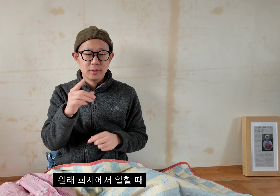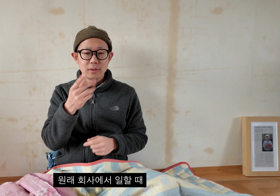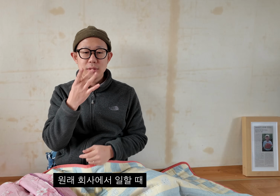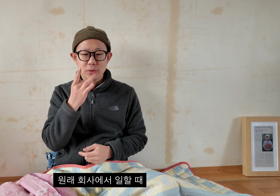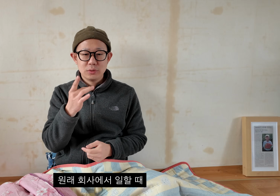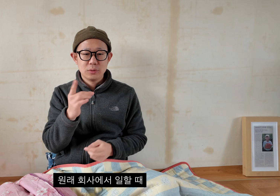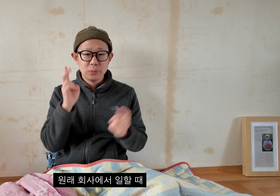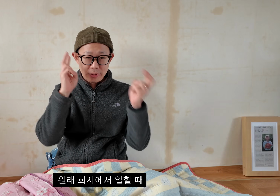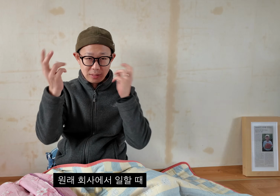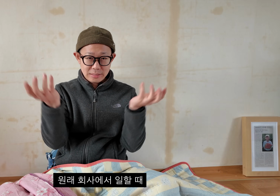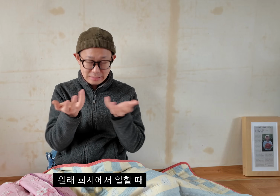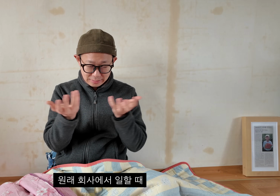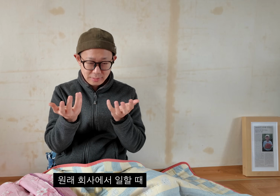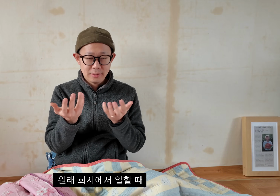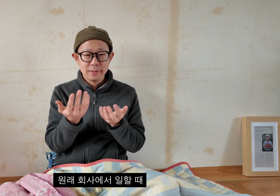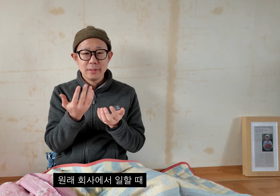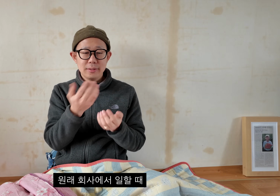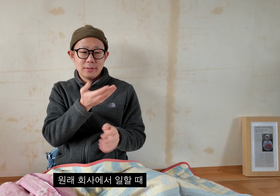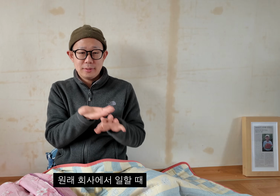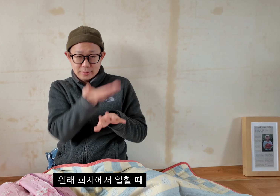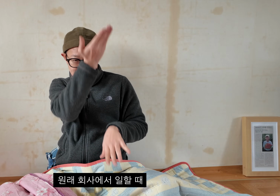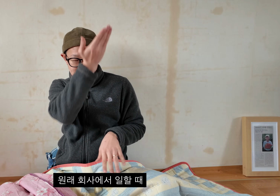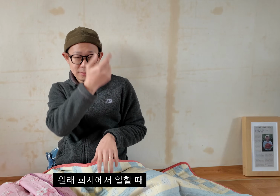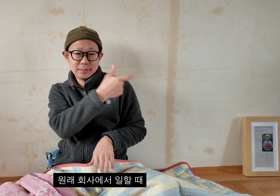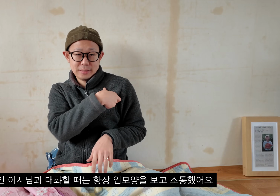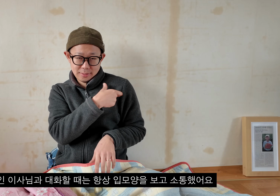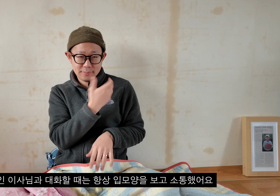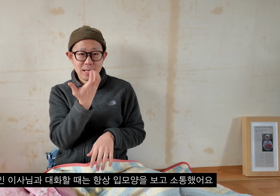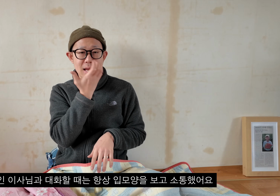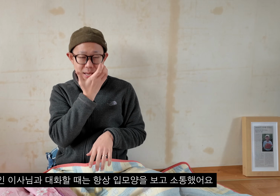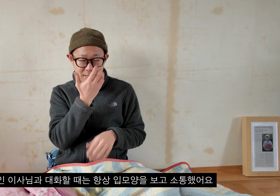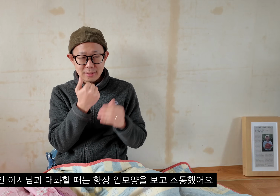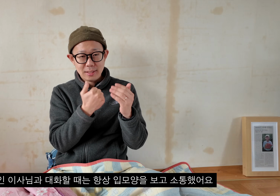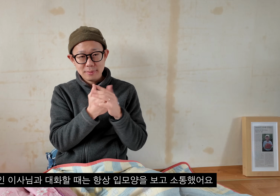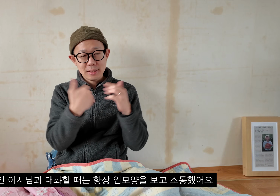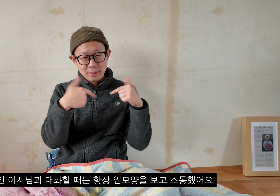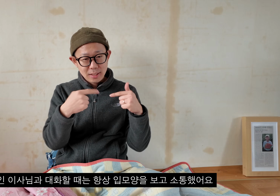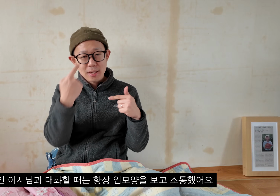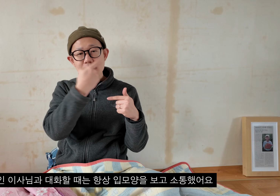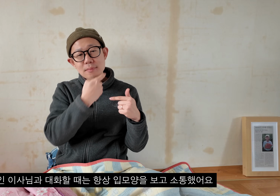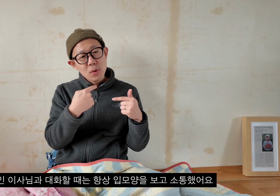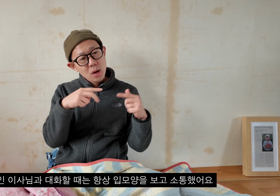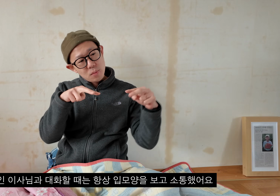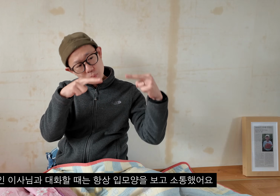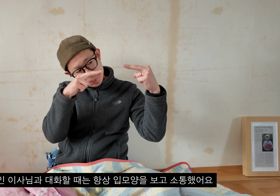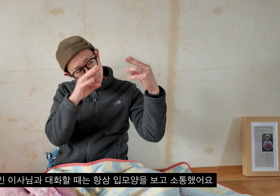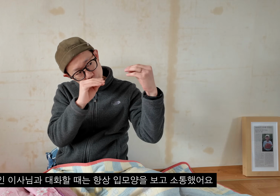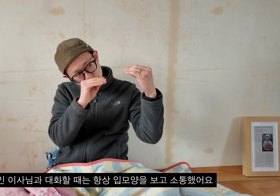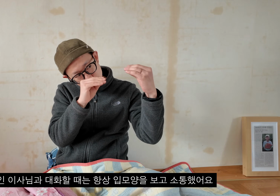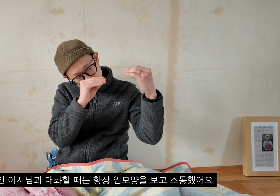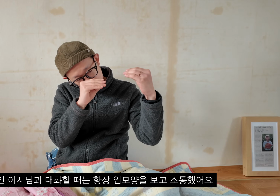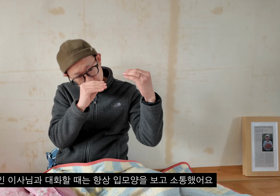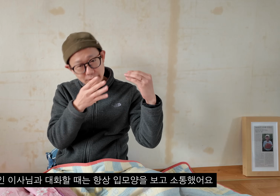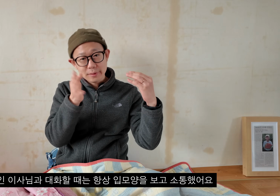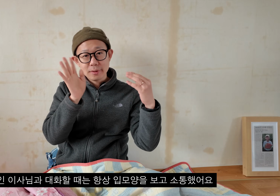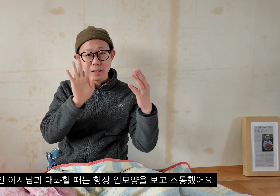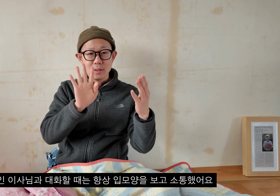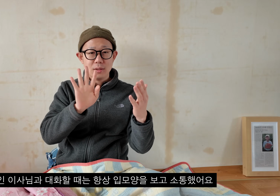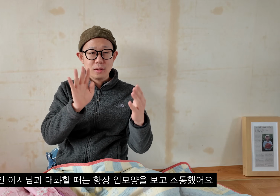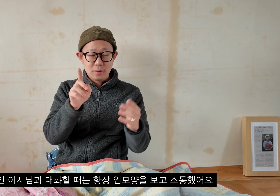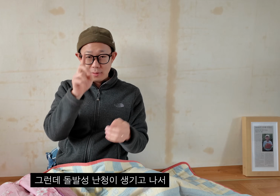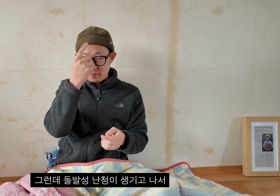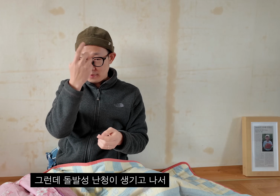Normally, I lip-read to talk with my boss.